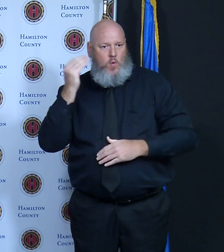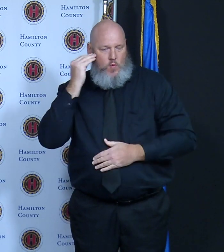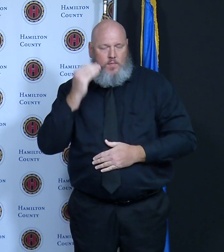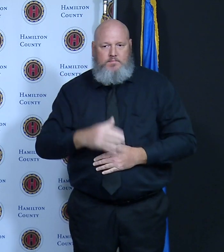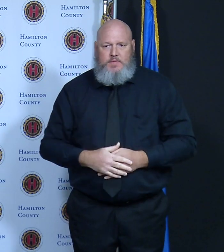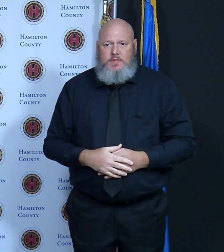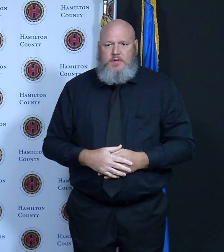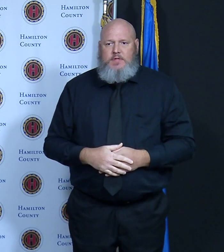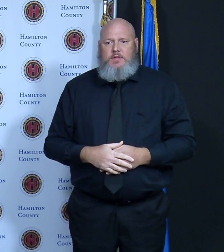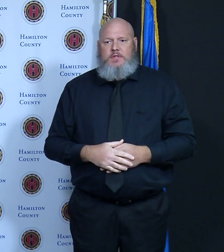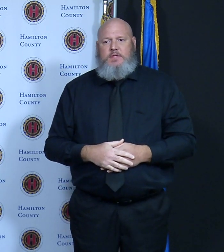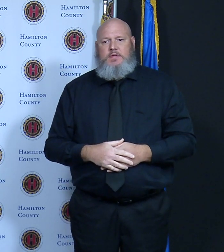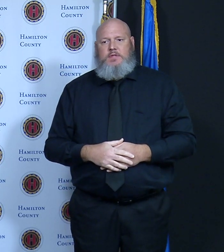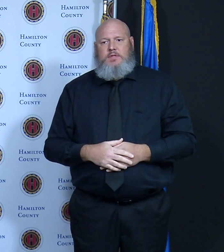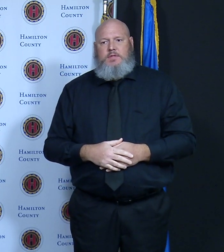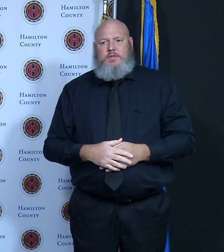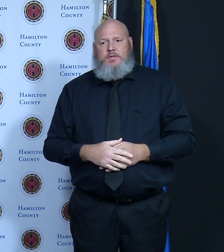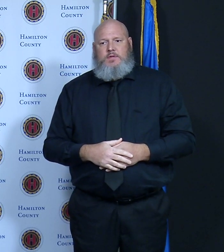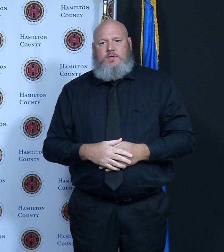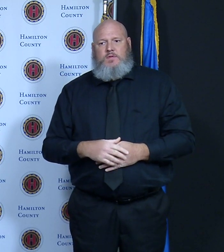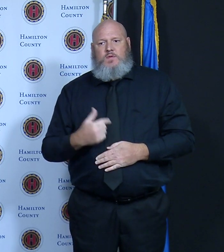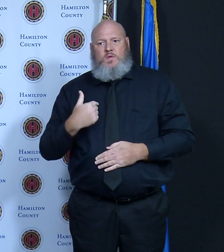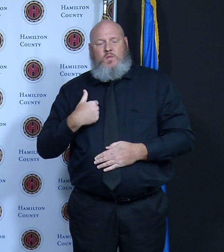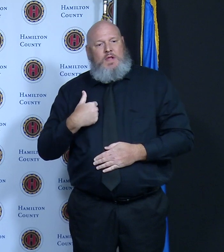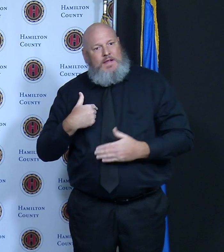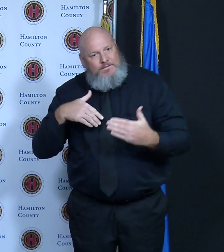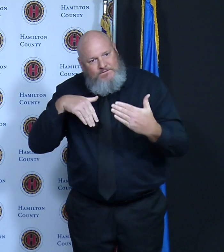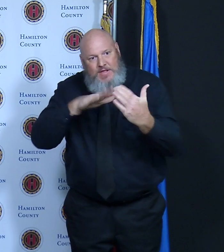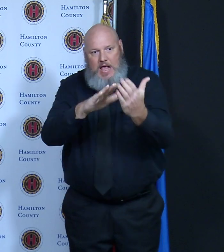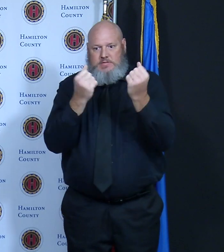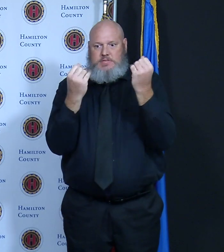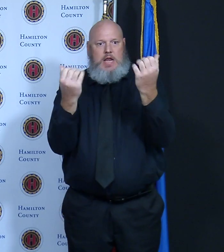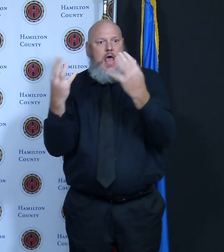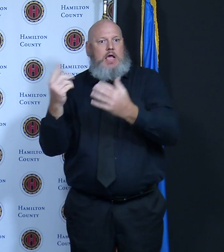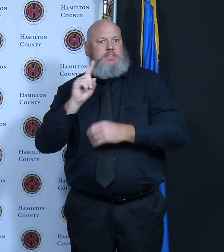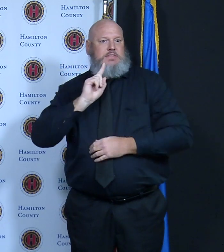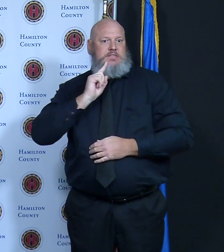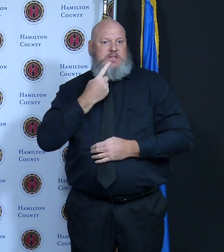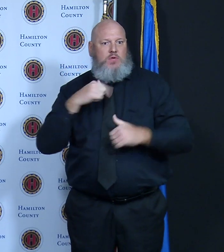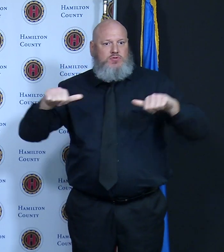grateful for everyone trying to comply with what we know our best health